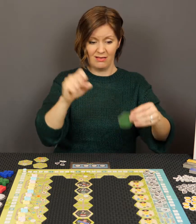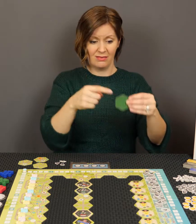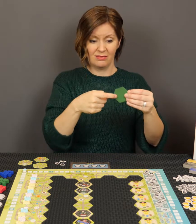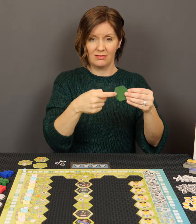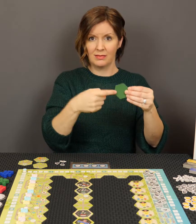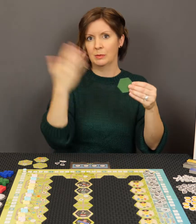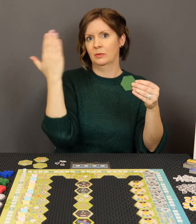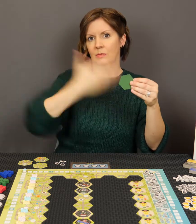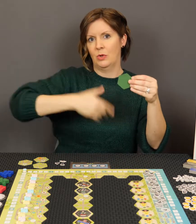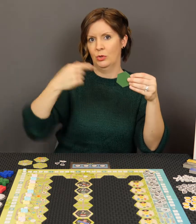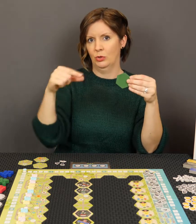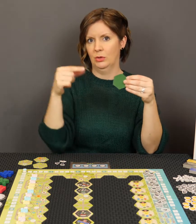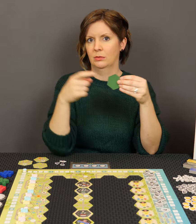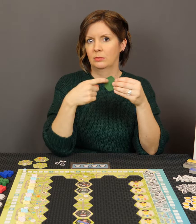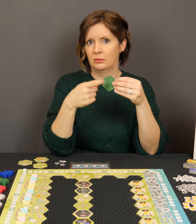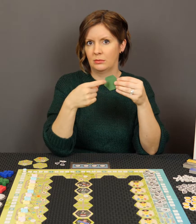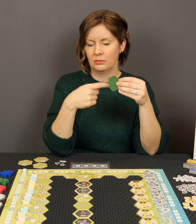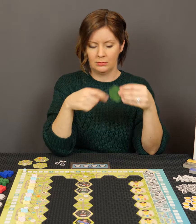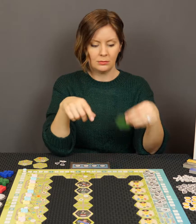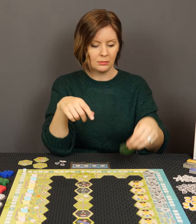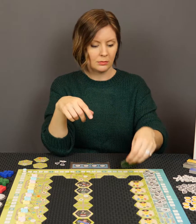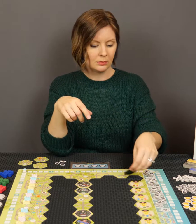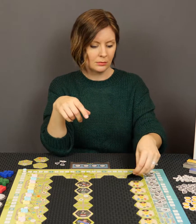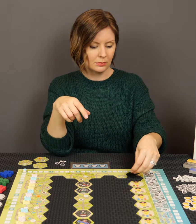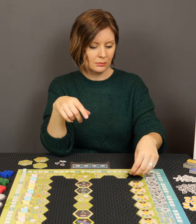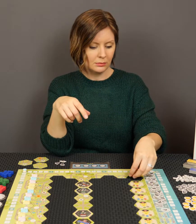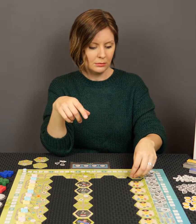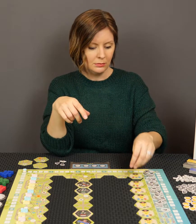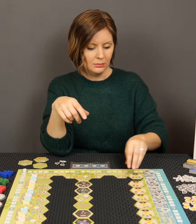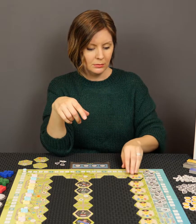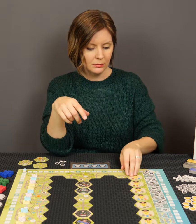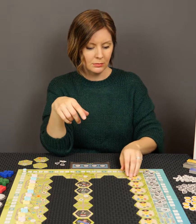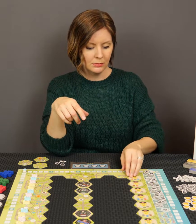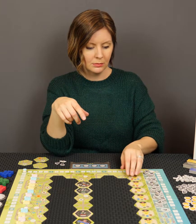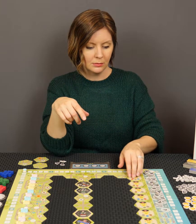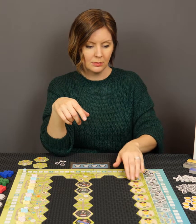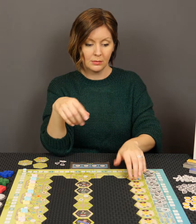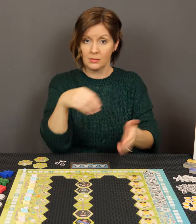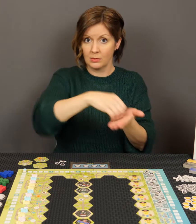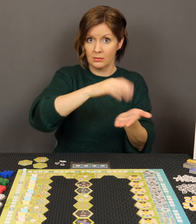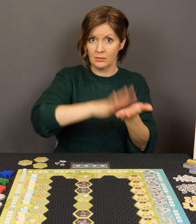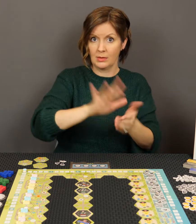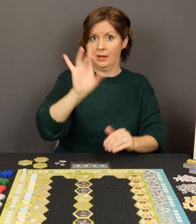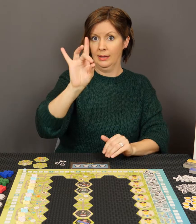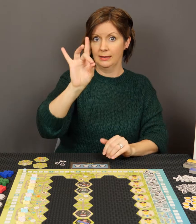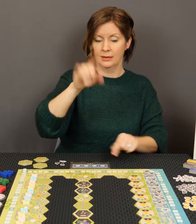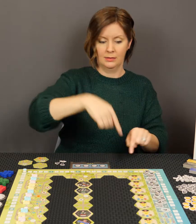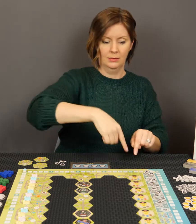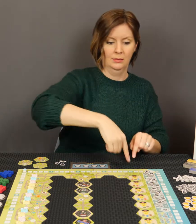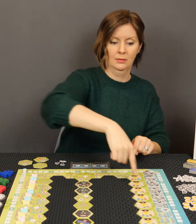The back of the tile is dark green.